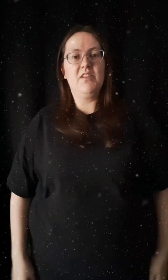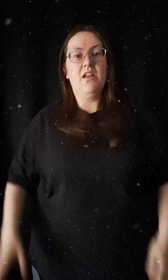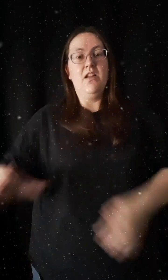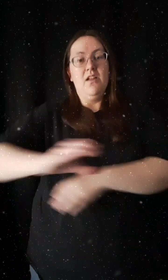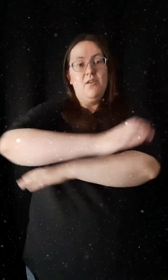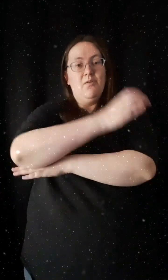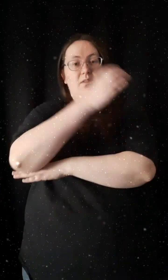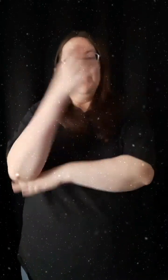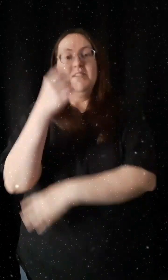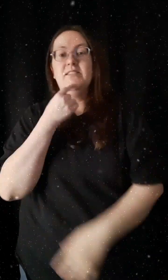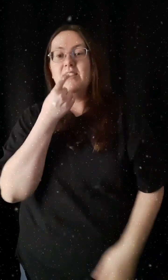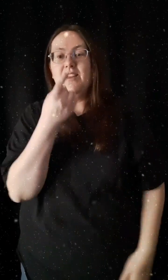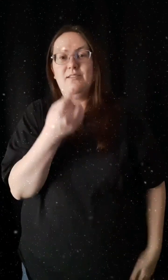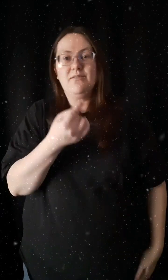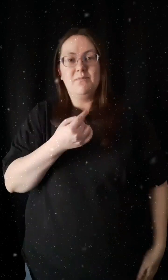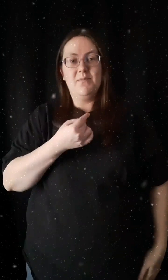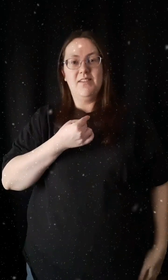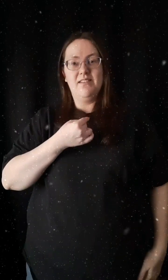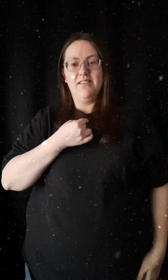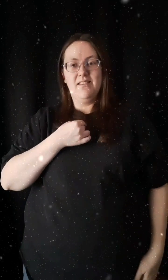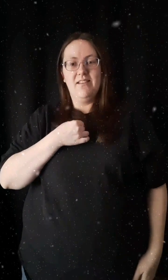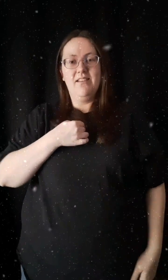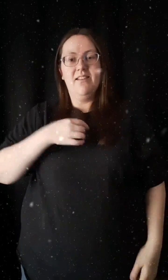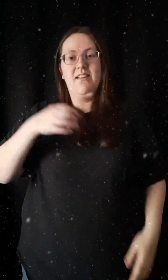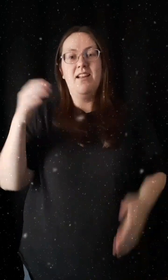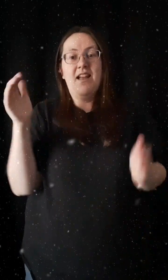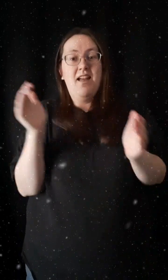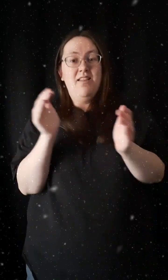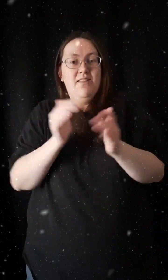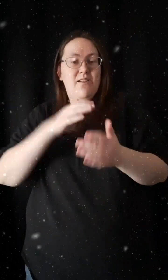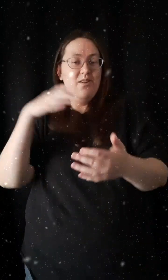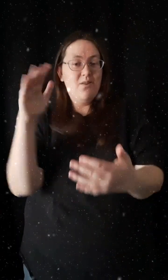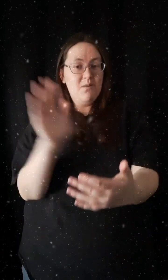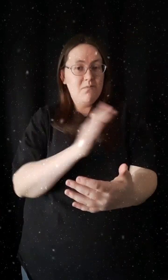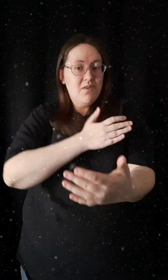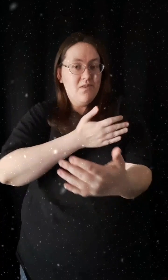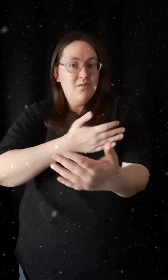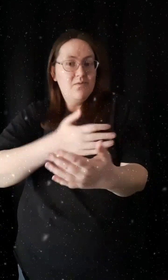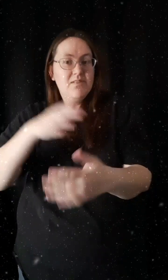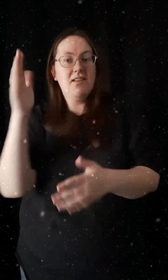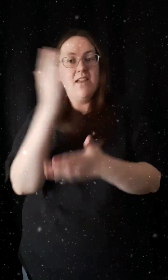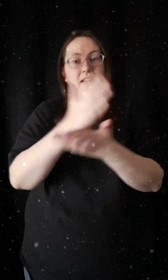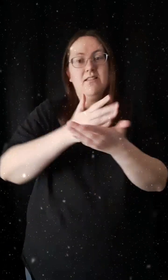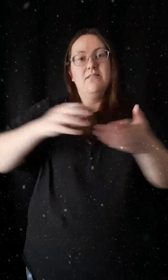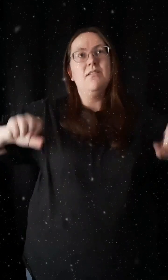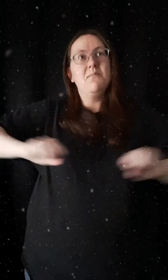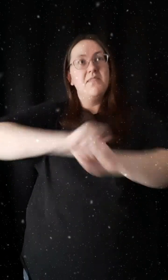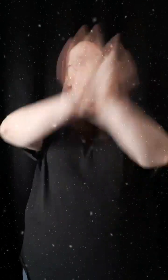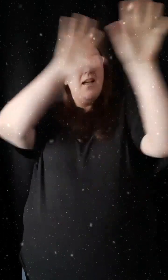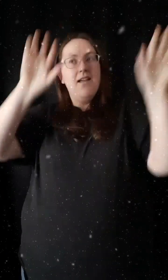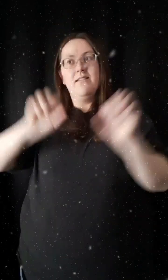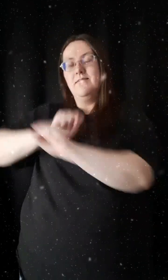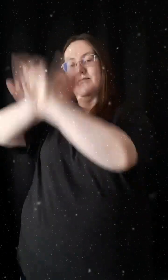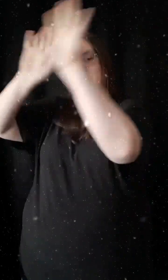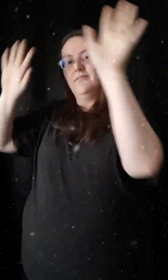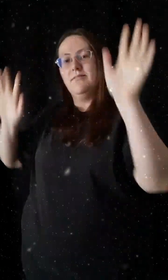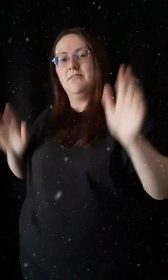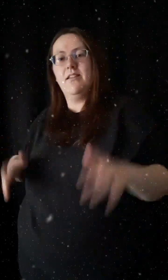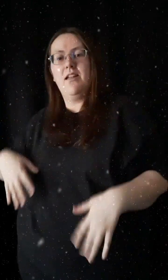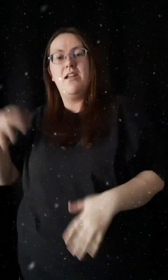Christmas tells me A little music and some lights